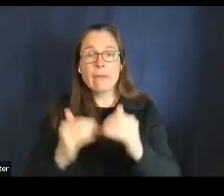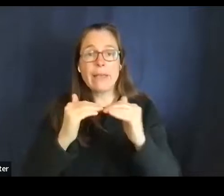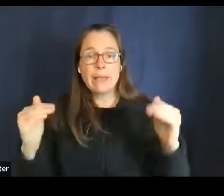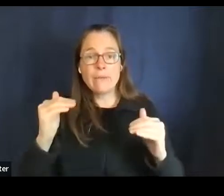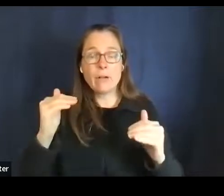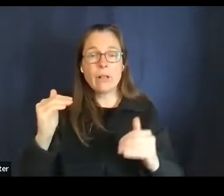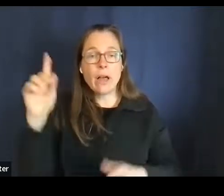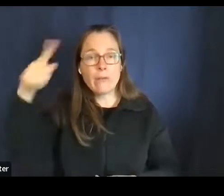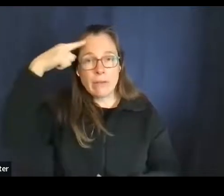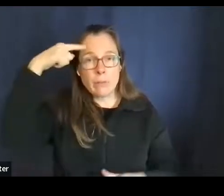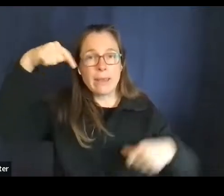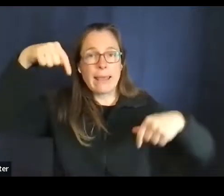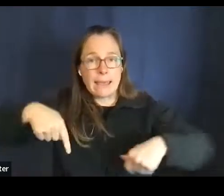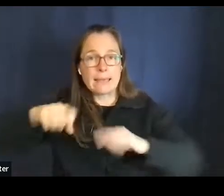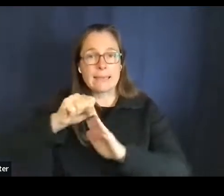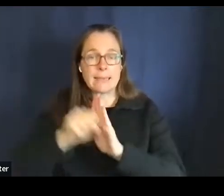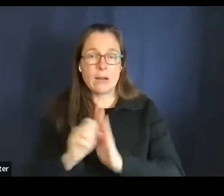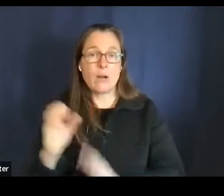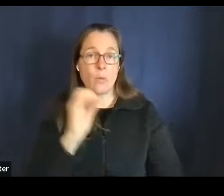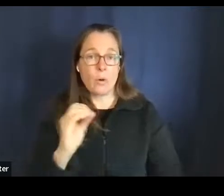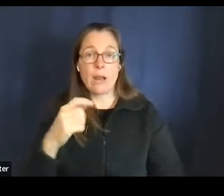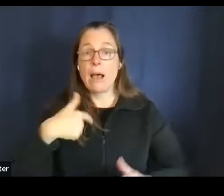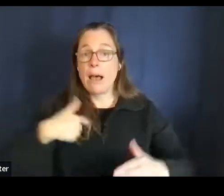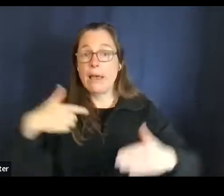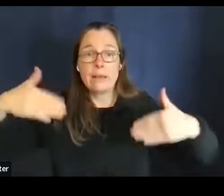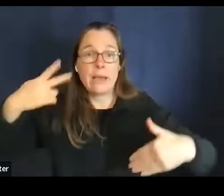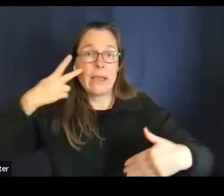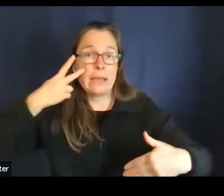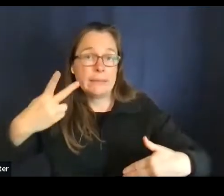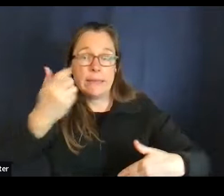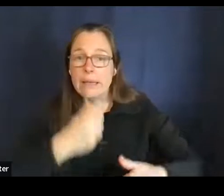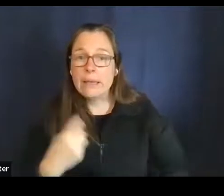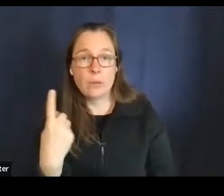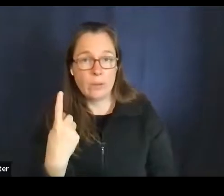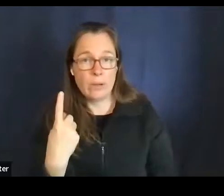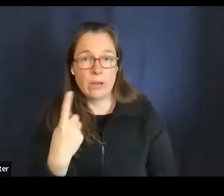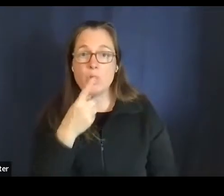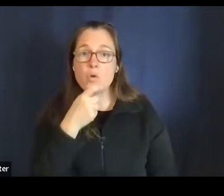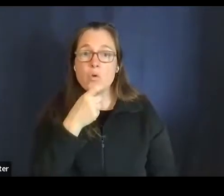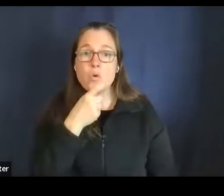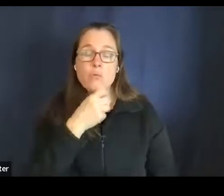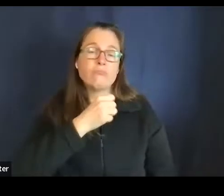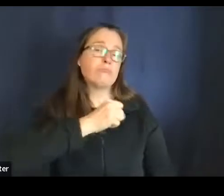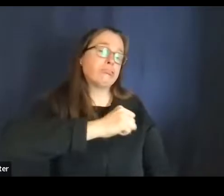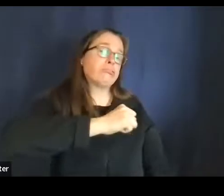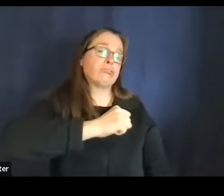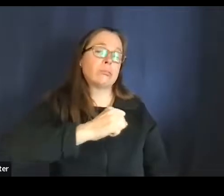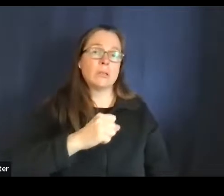And I have yet to see anybody who would defy the language of a constitution